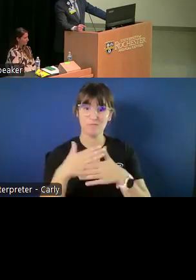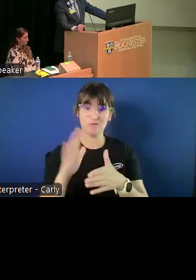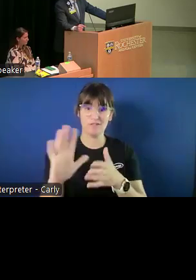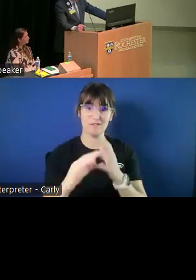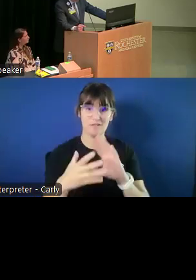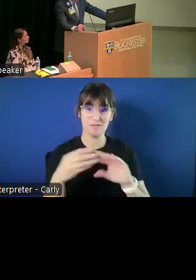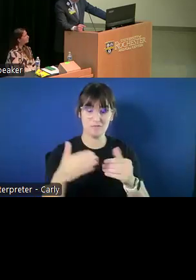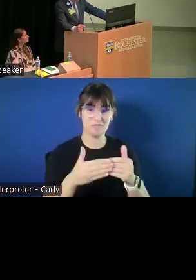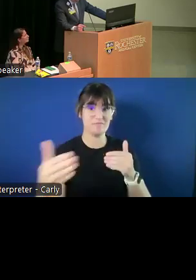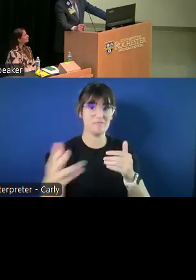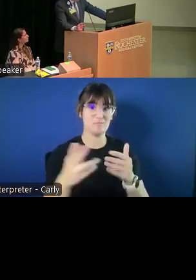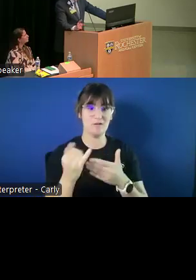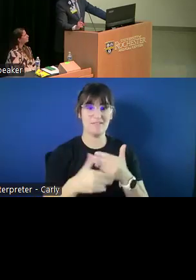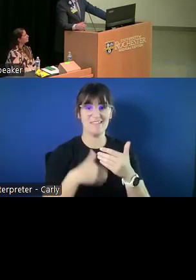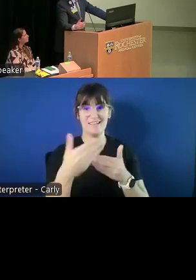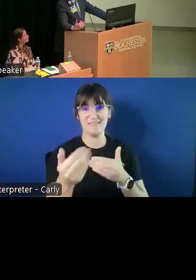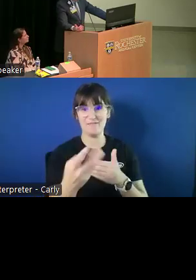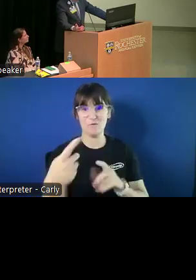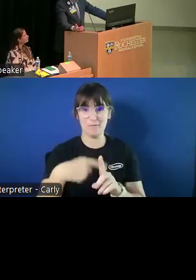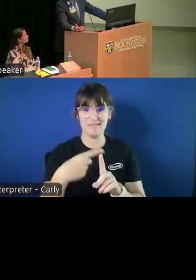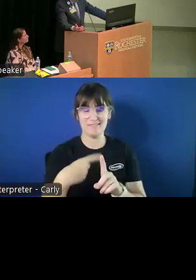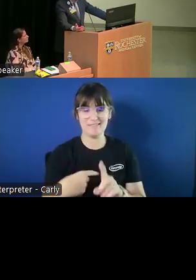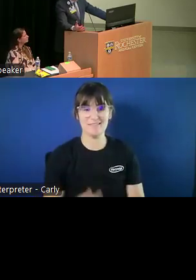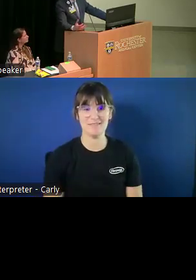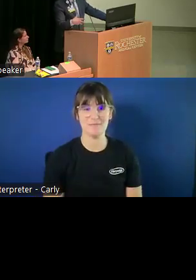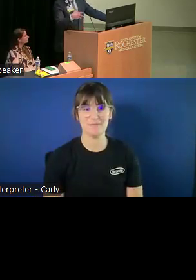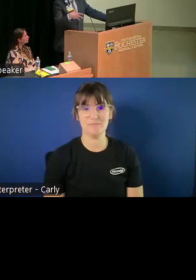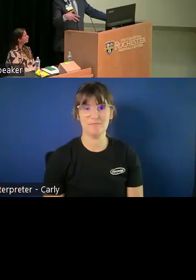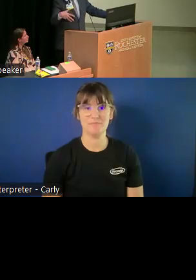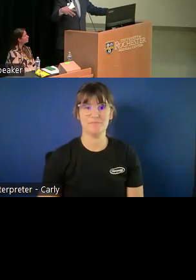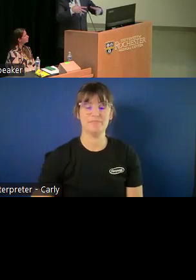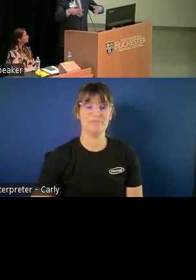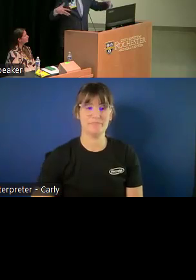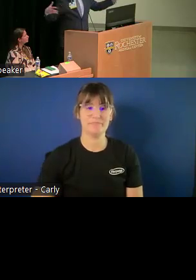next few months uh grant offers have also gone out to I just wanted to kind of list them off to show